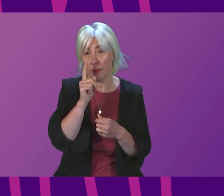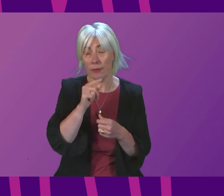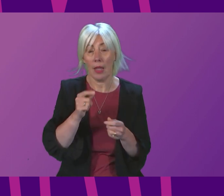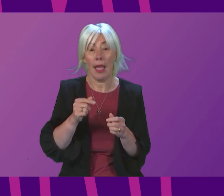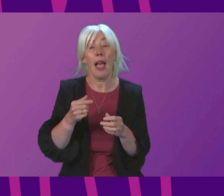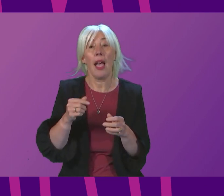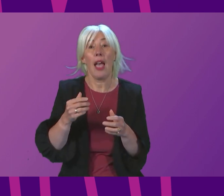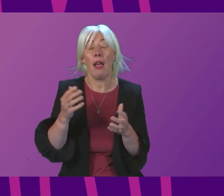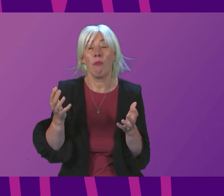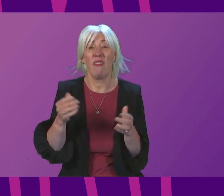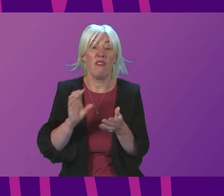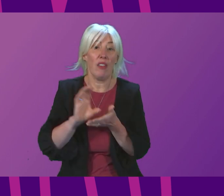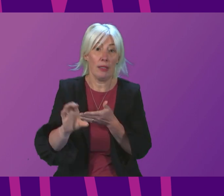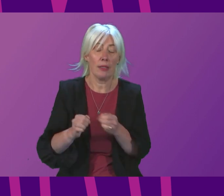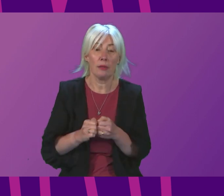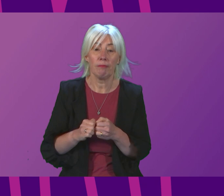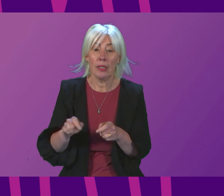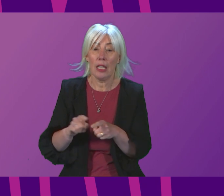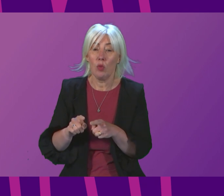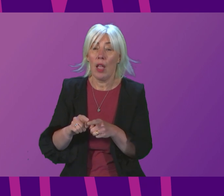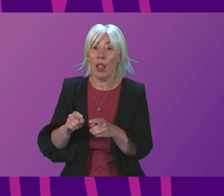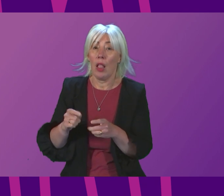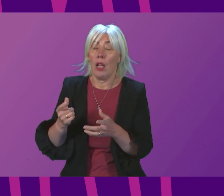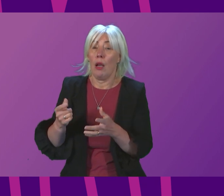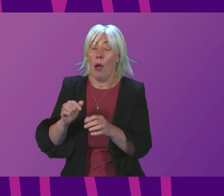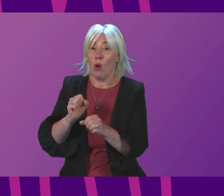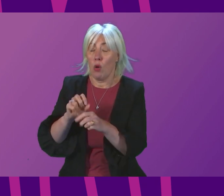Brexit and the volatile cost of oil and gas are playing a massive role in the cost of